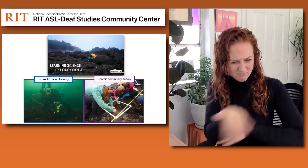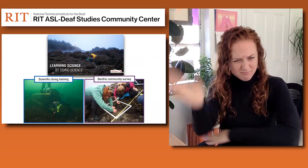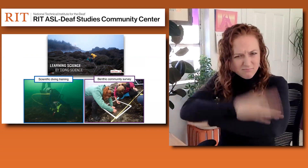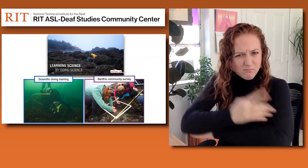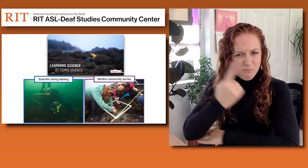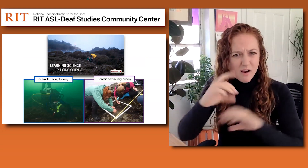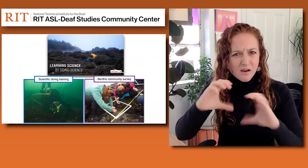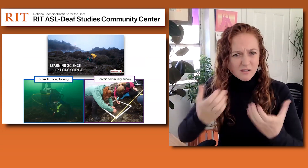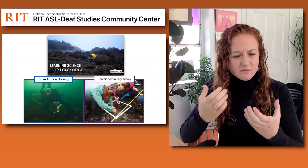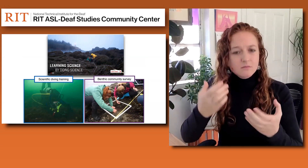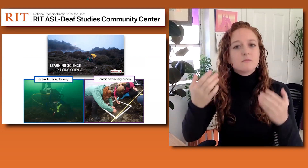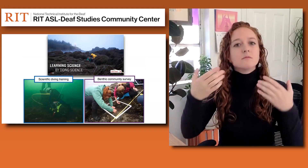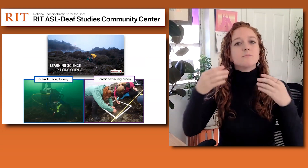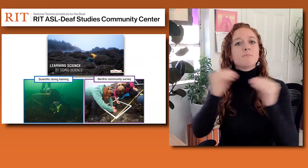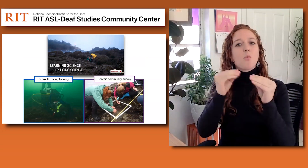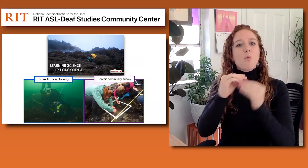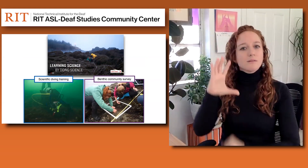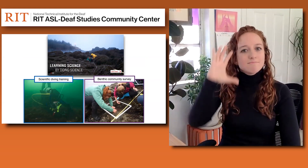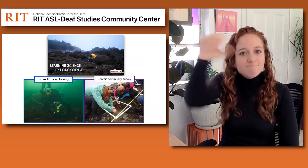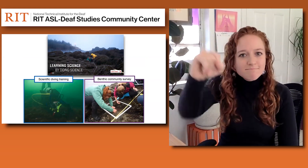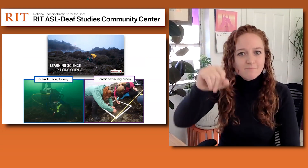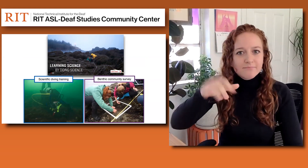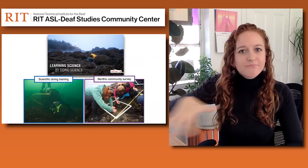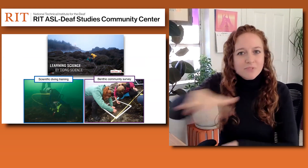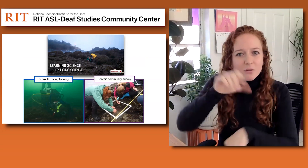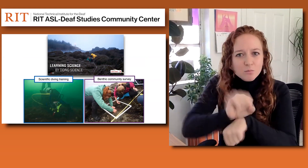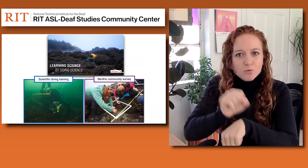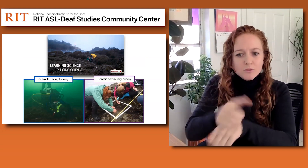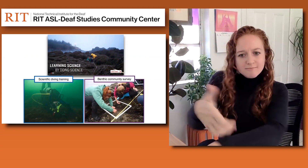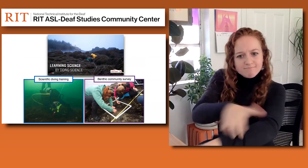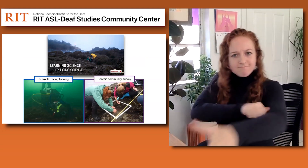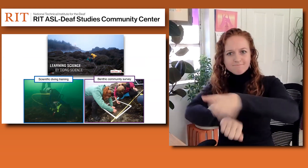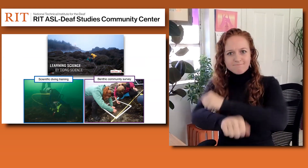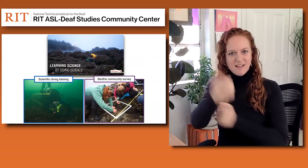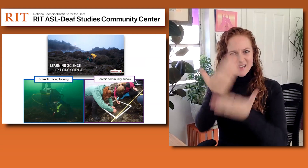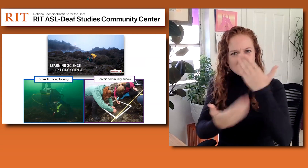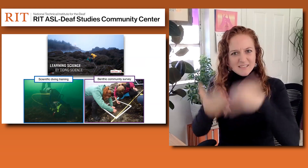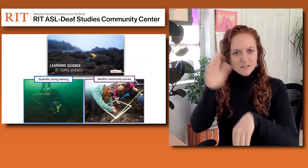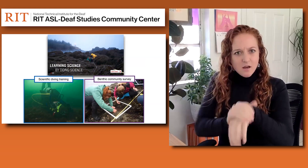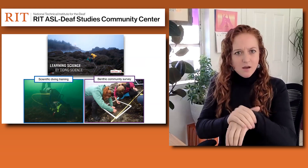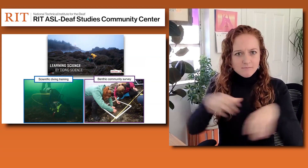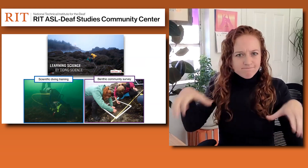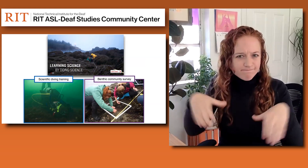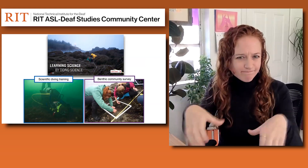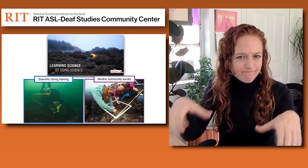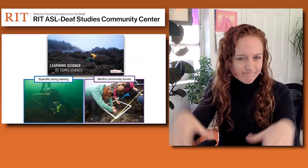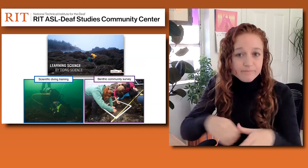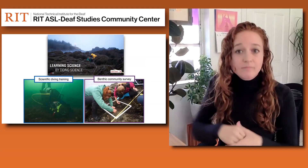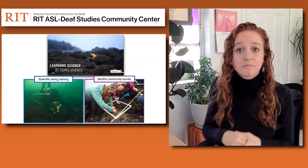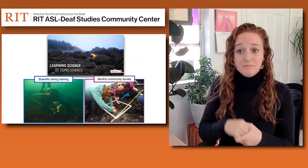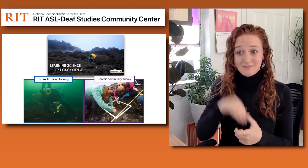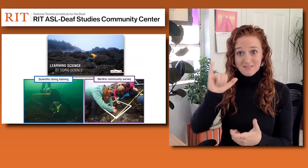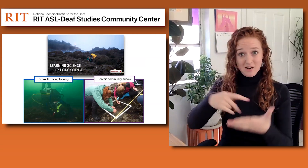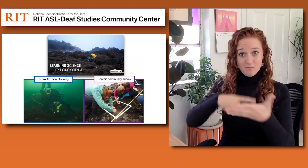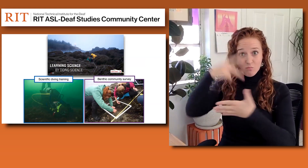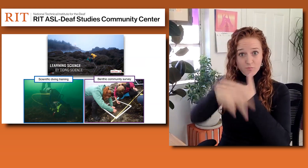So they were one day each, and why they were a day each is because we would go out in the field. It was hands-on work.